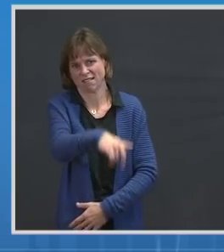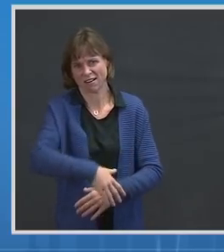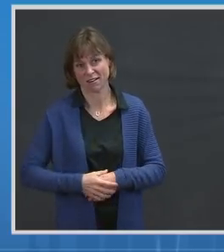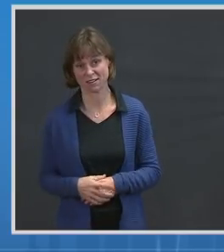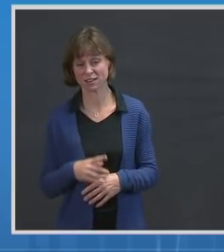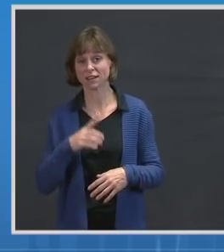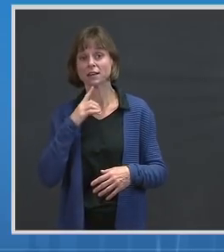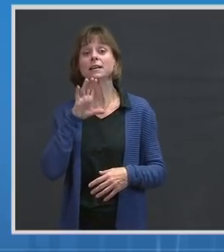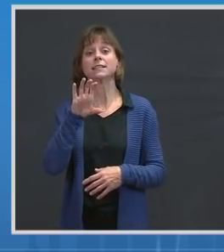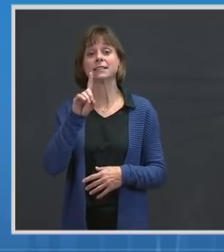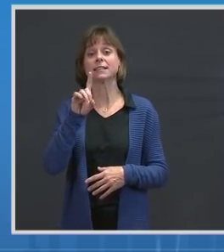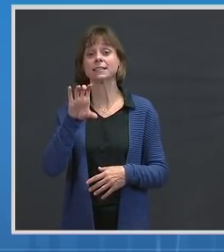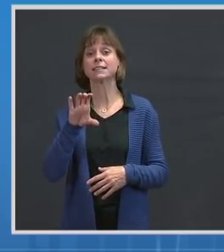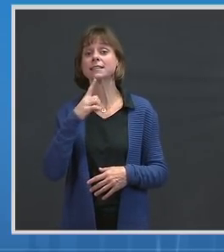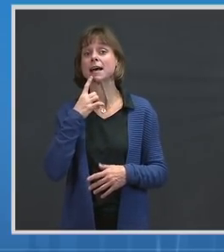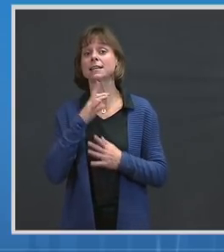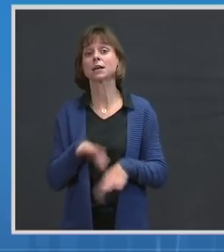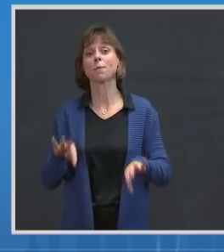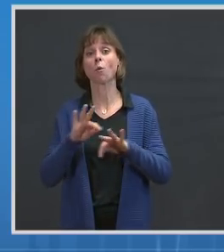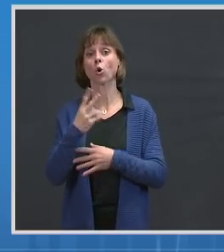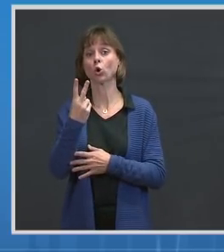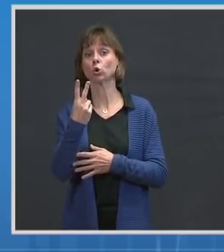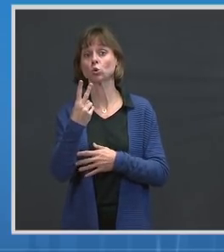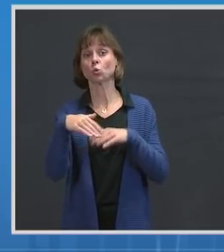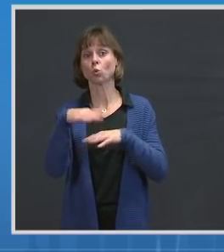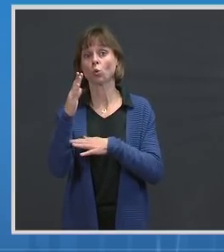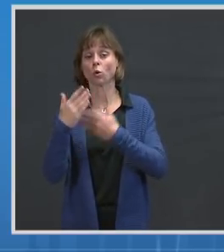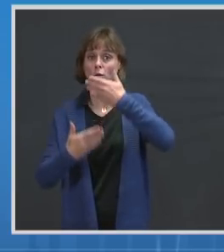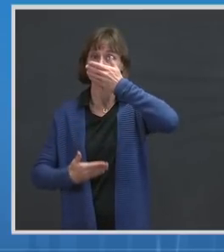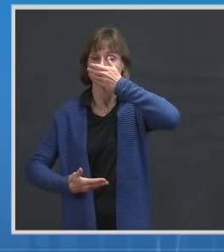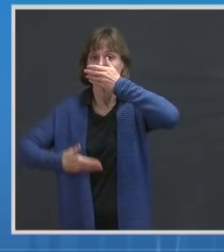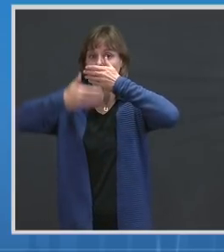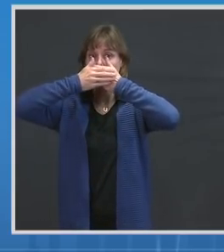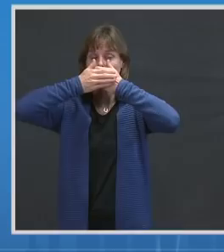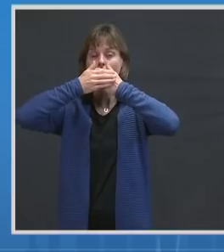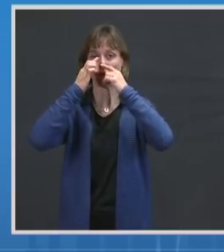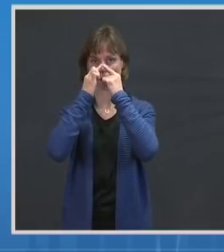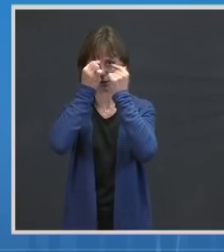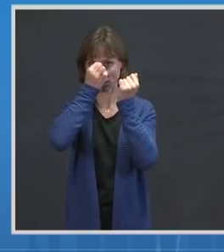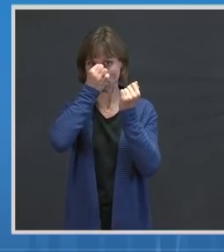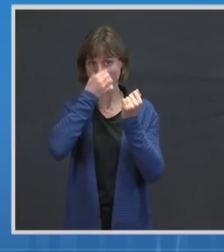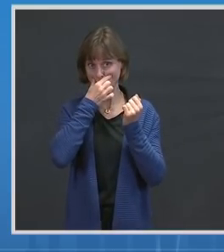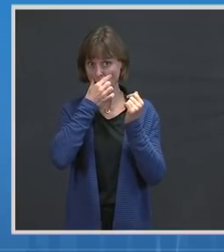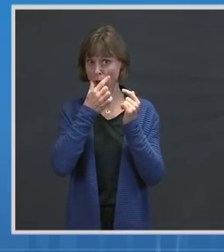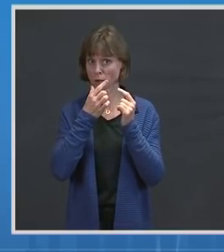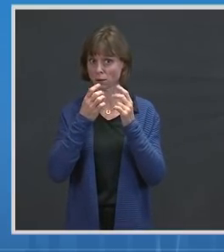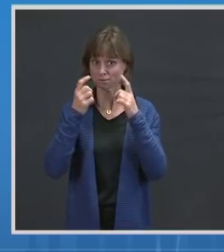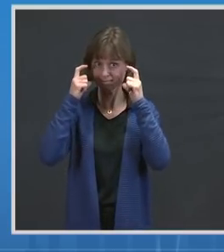that completely cover your nose and mouth, and that fit snugly and comfortably over your nose and the side of your face.